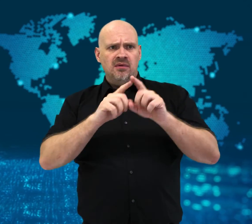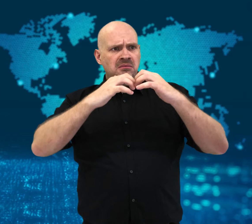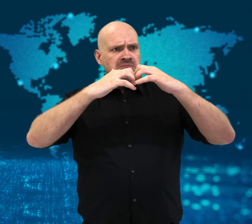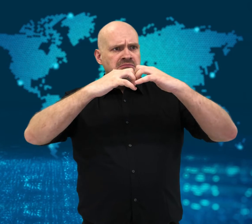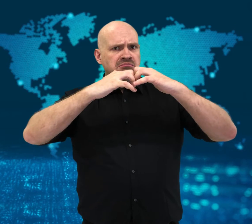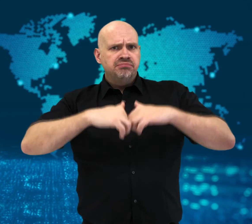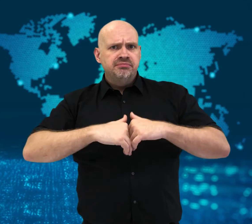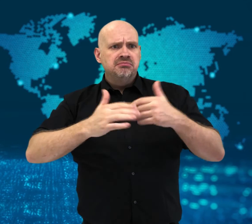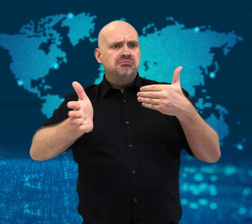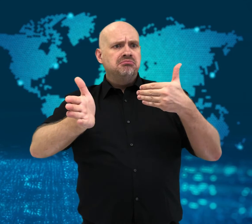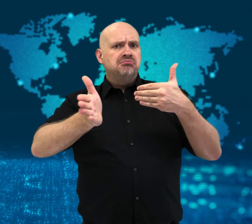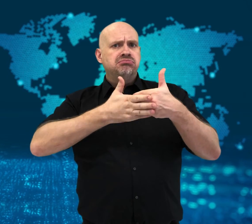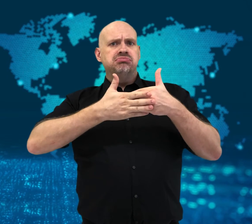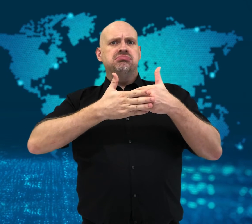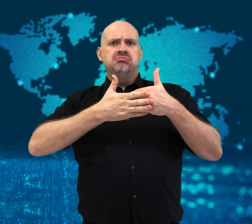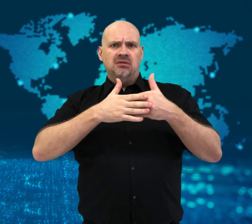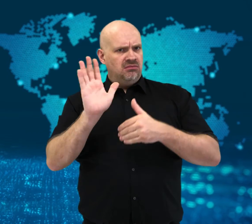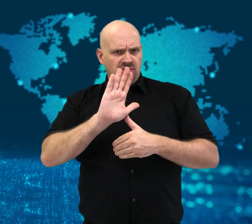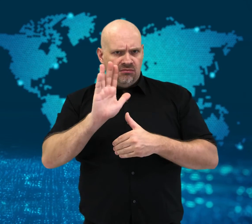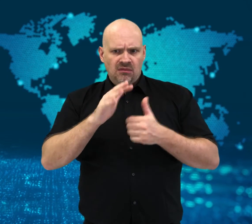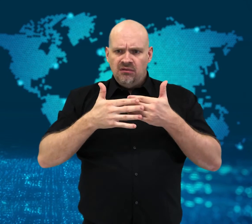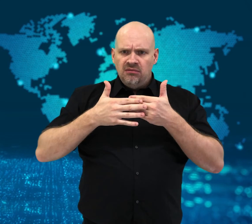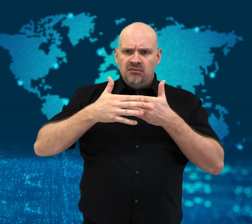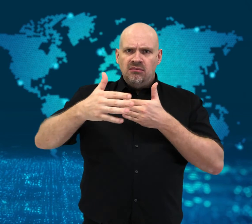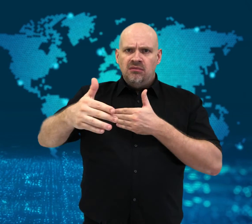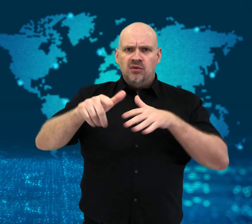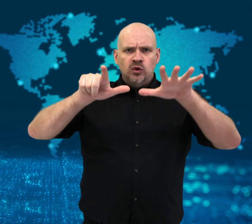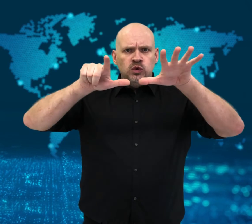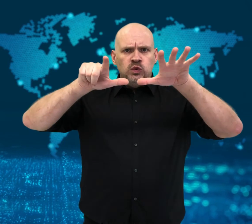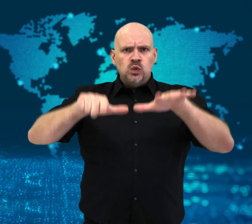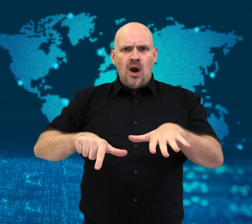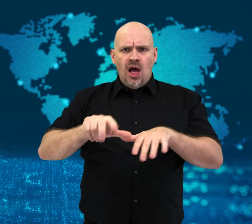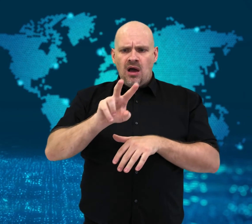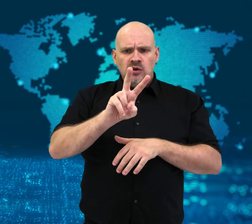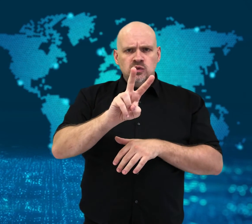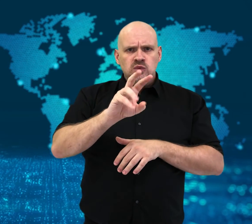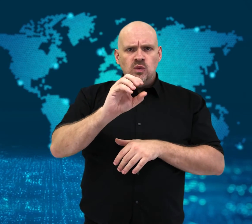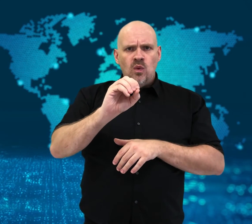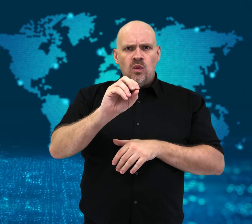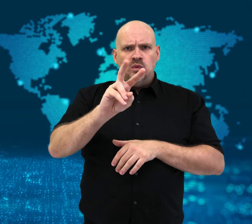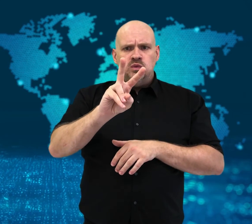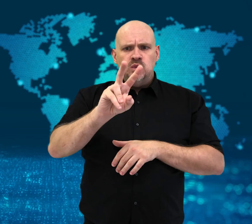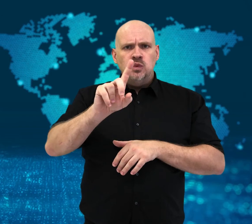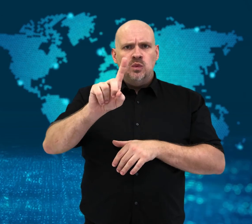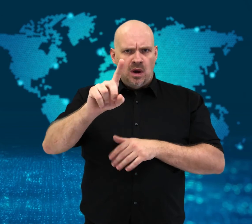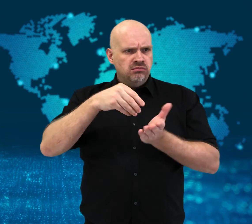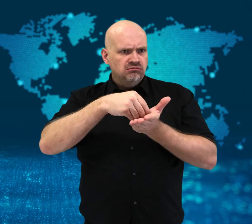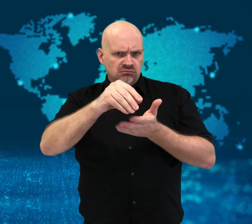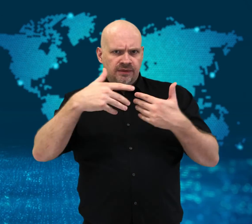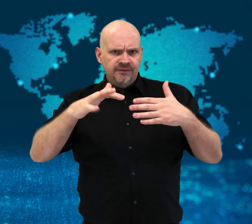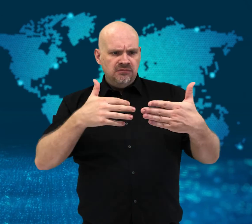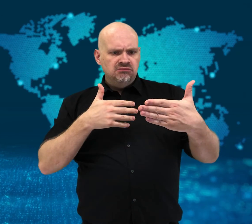They claimed that their domain did not expire until July 2021,